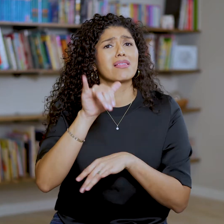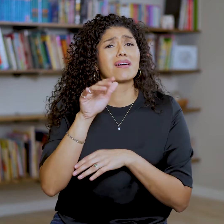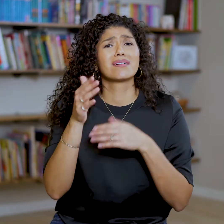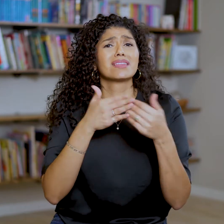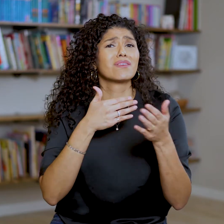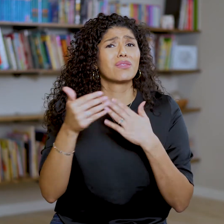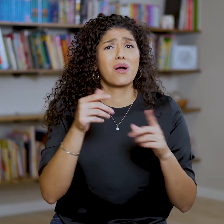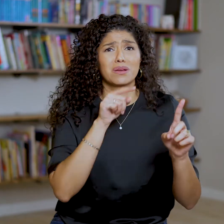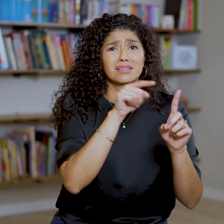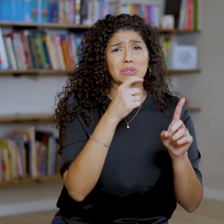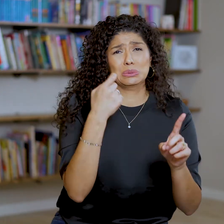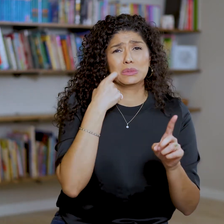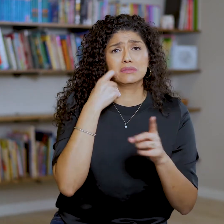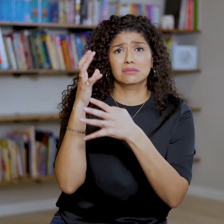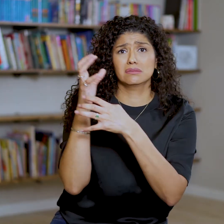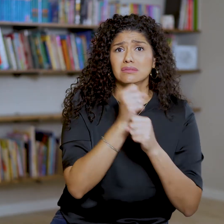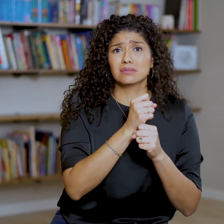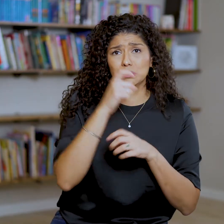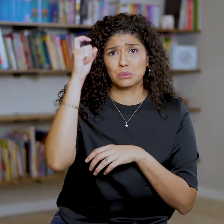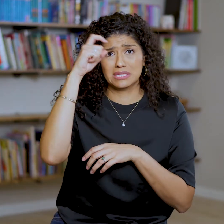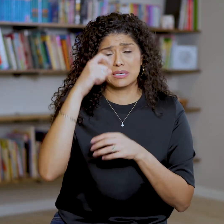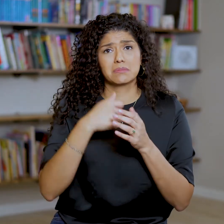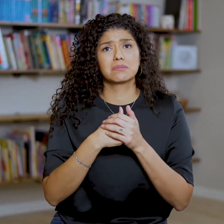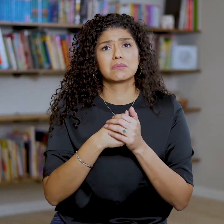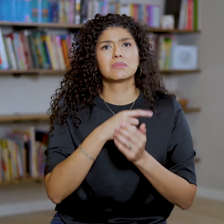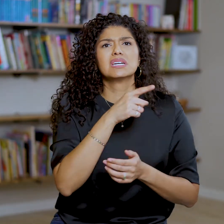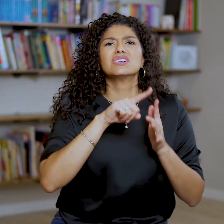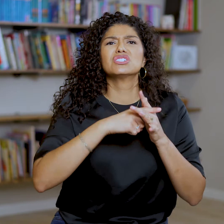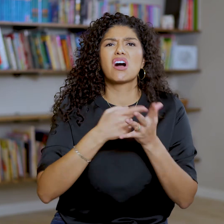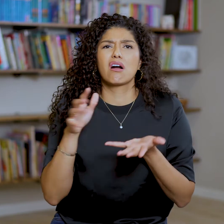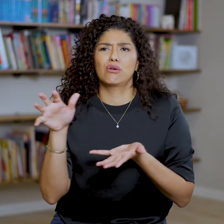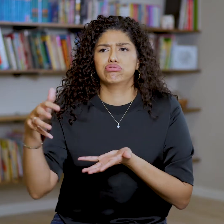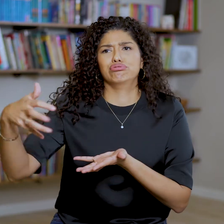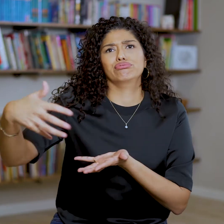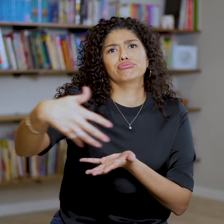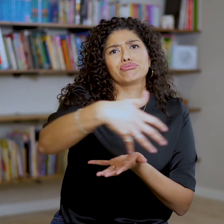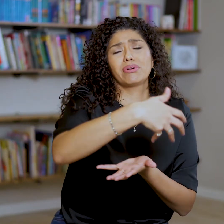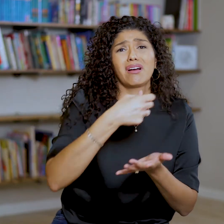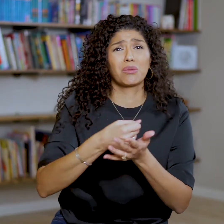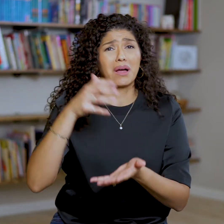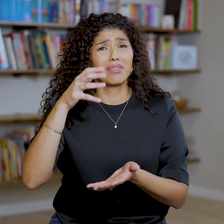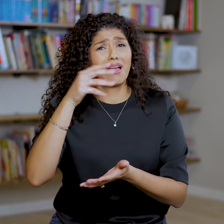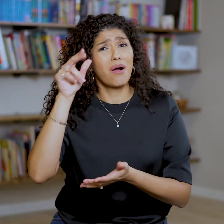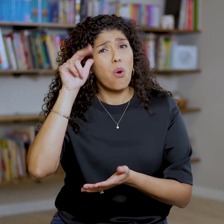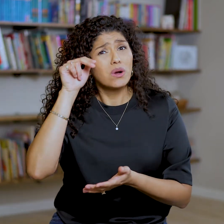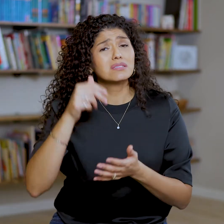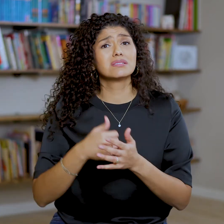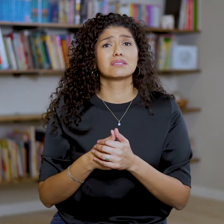despite his newly granted wisdom, Solomon starts hoarding wealth and horses.